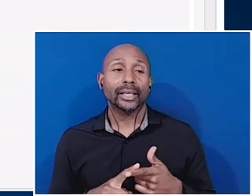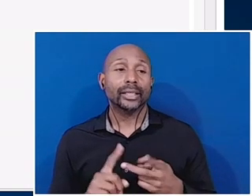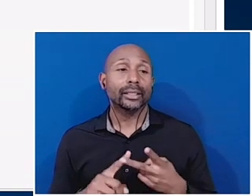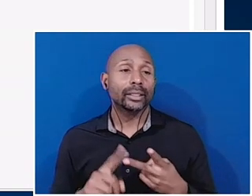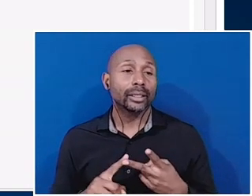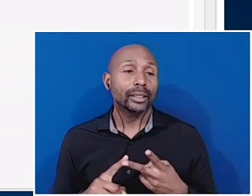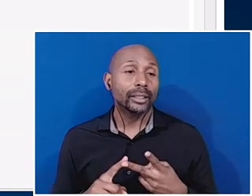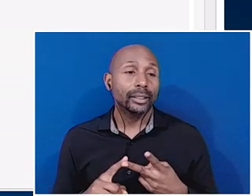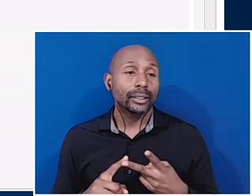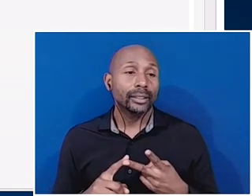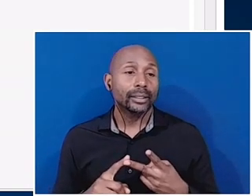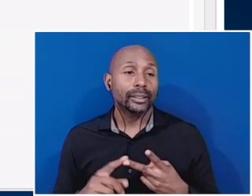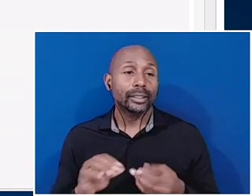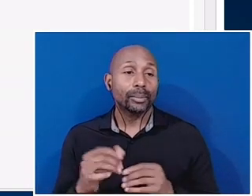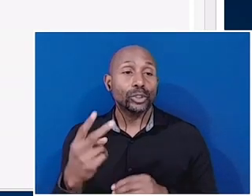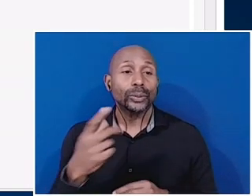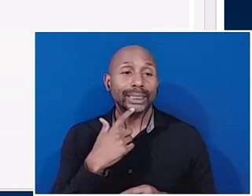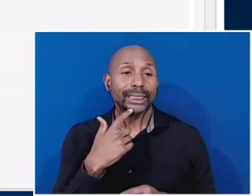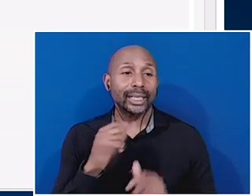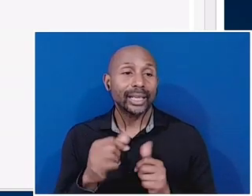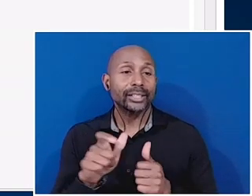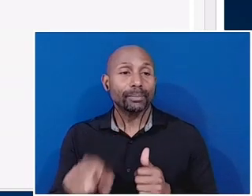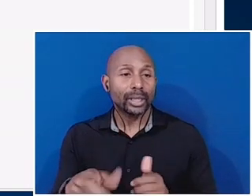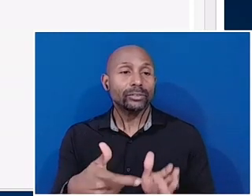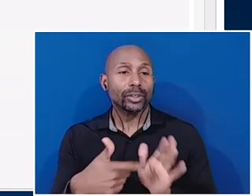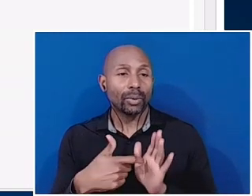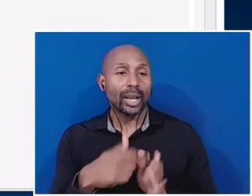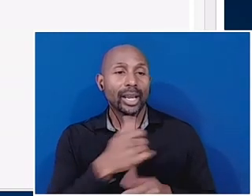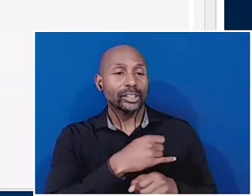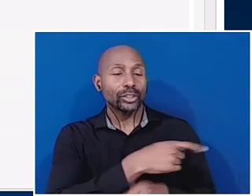the agency must require the institution to update its teach out plan.